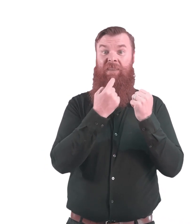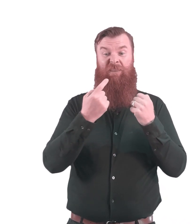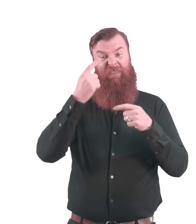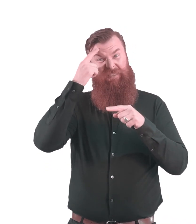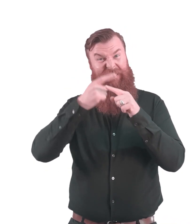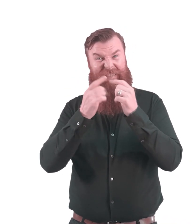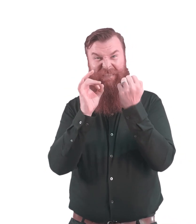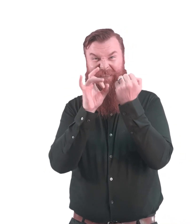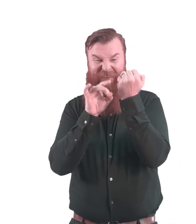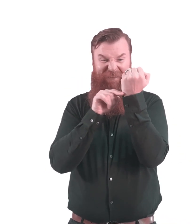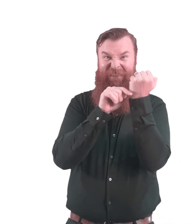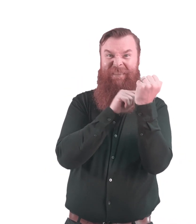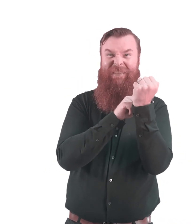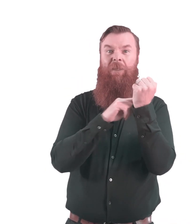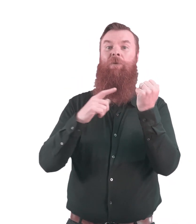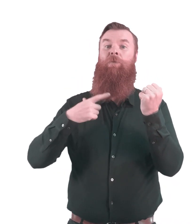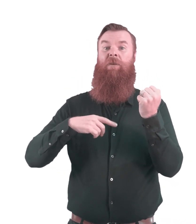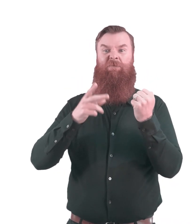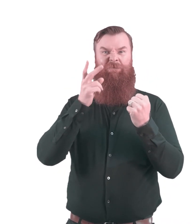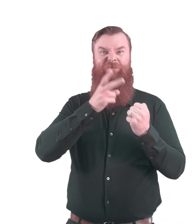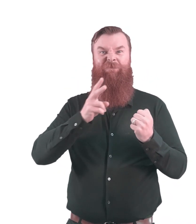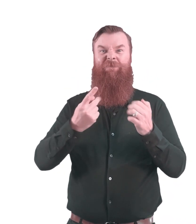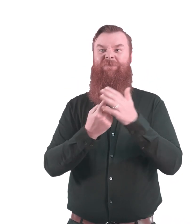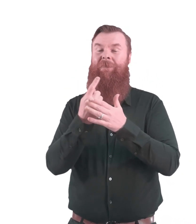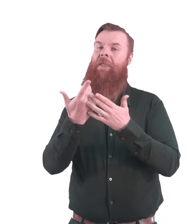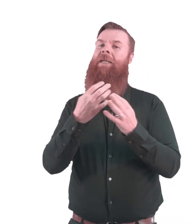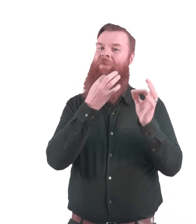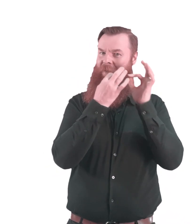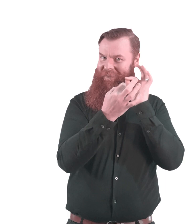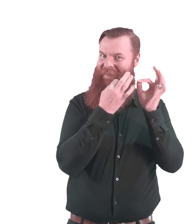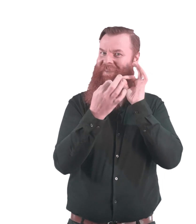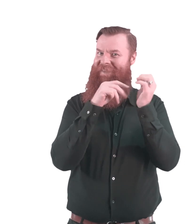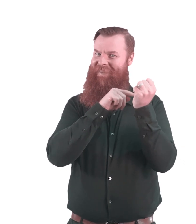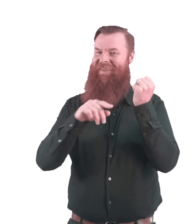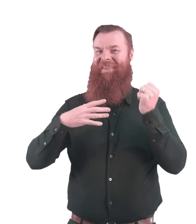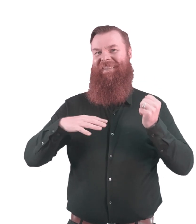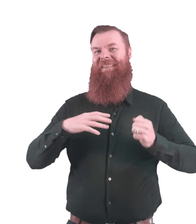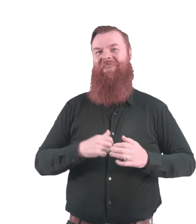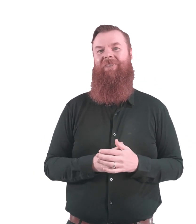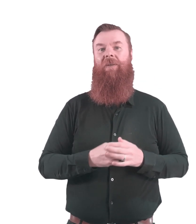People with gum disease may need to clean between their teeth more often.